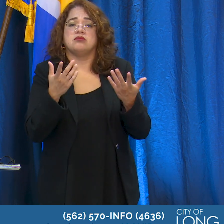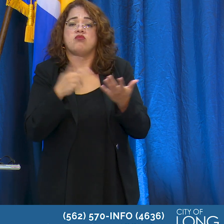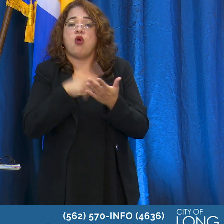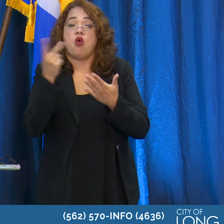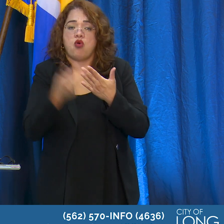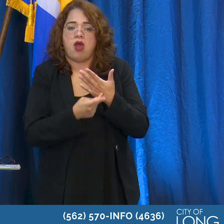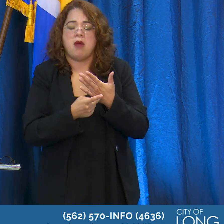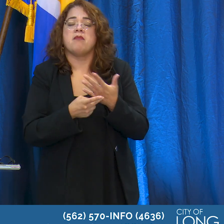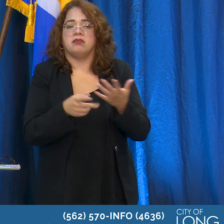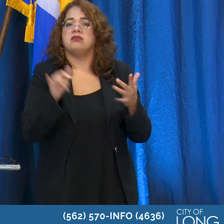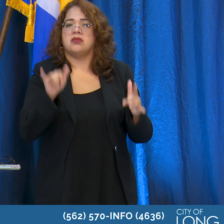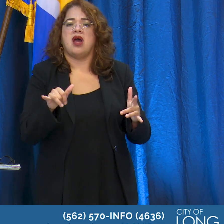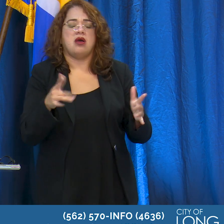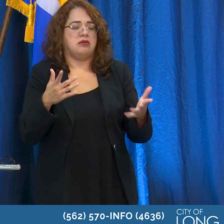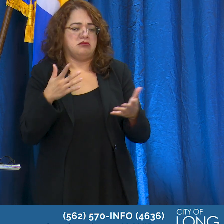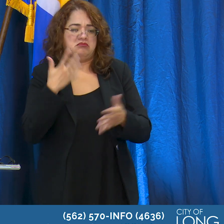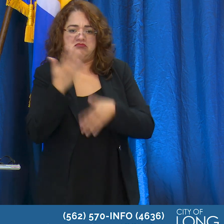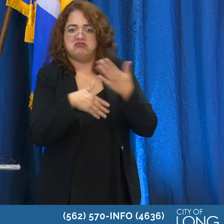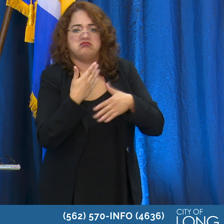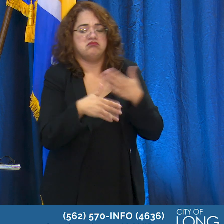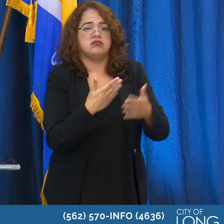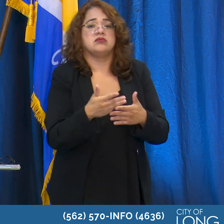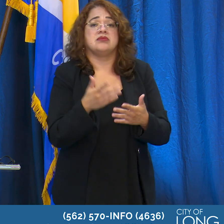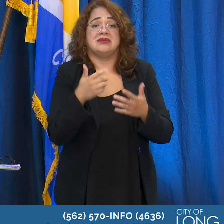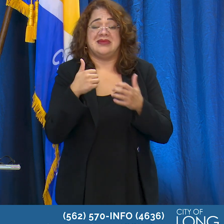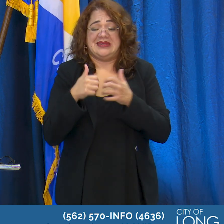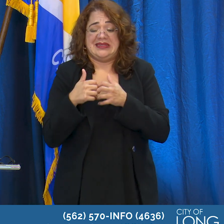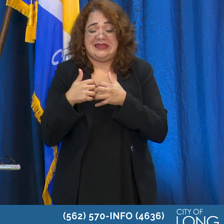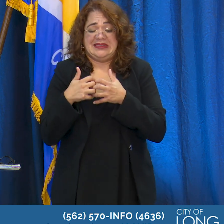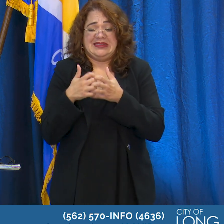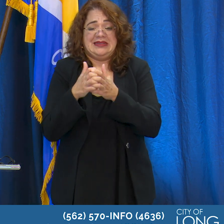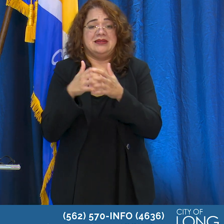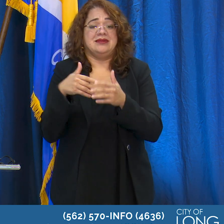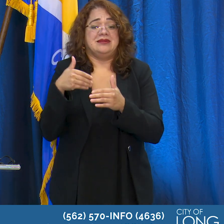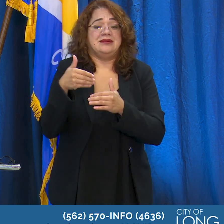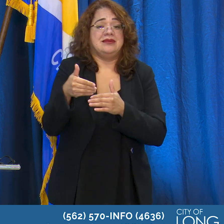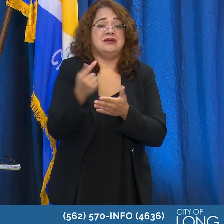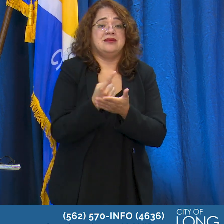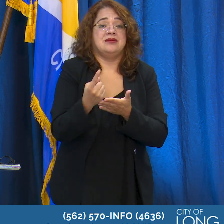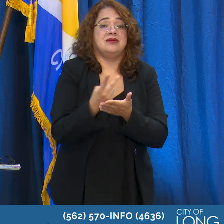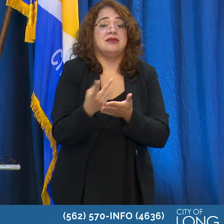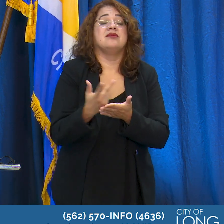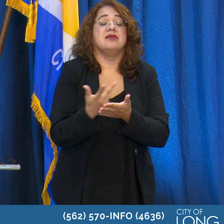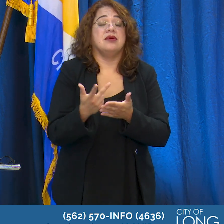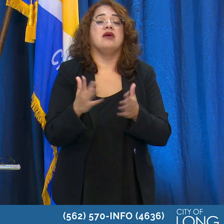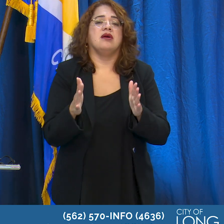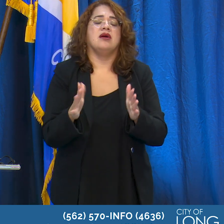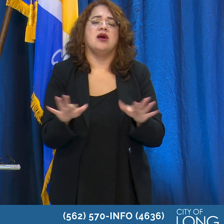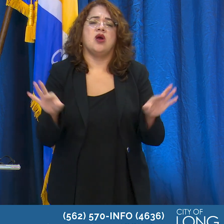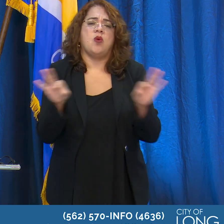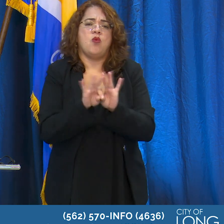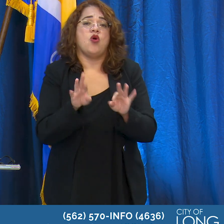We hope to be launching that within the next couple of weeks and just want to be able to share that folks, that those resources are